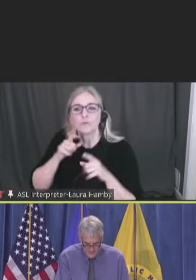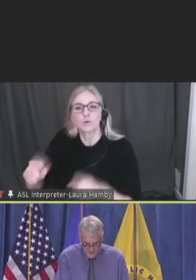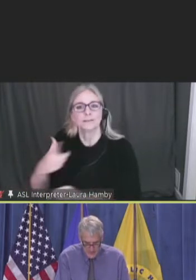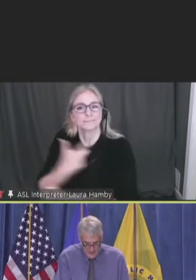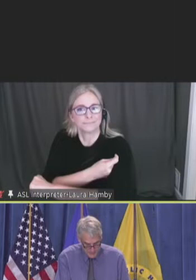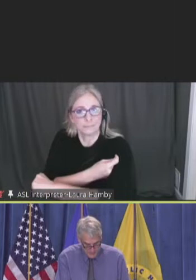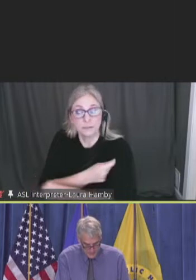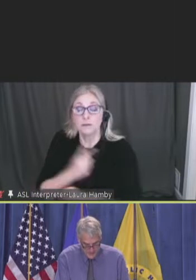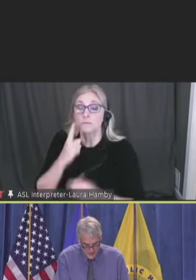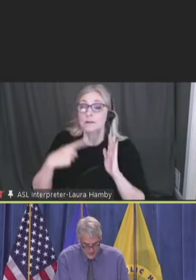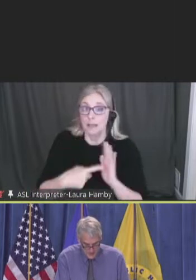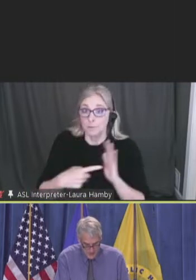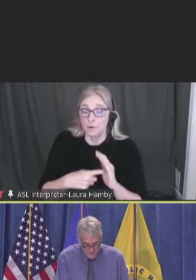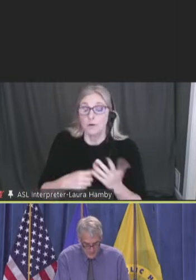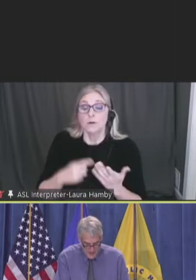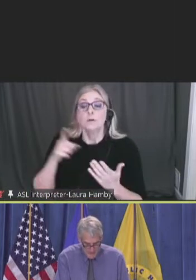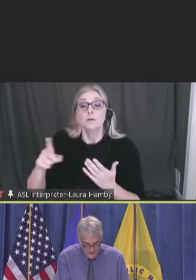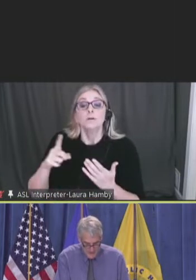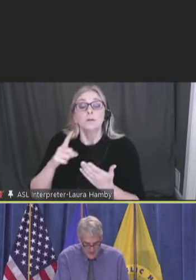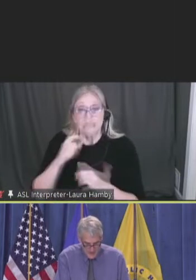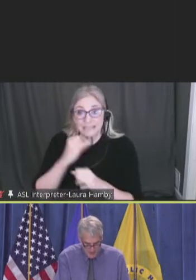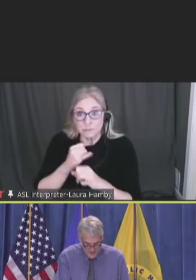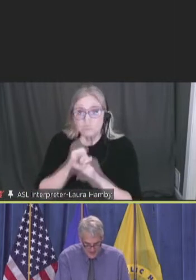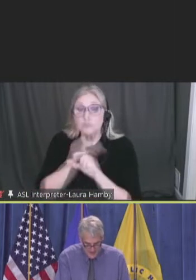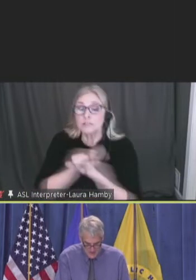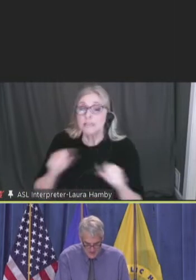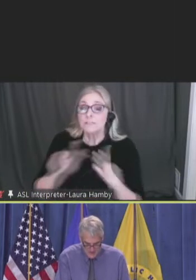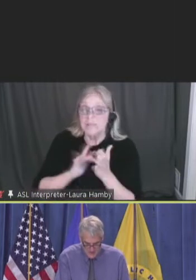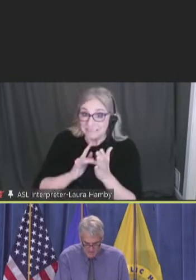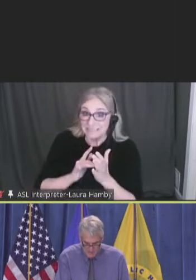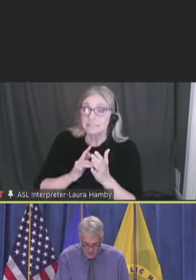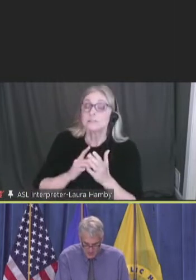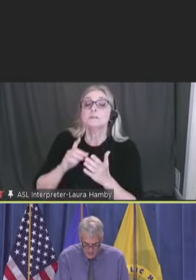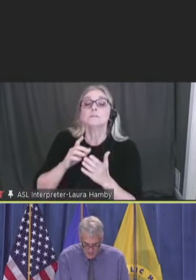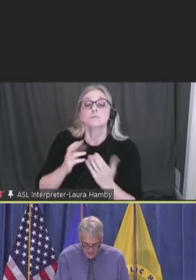For example, the Institute for Safe Medication Practices suggest using barcodes to confer